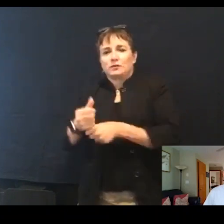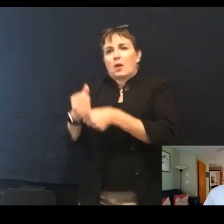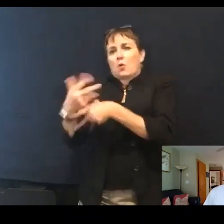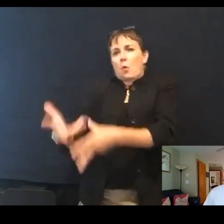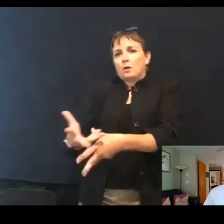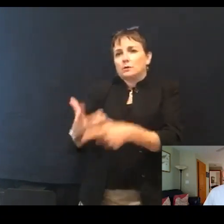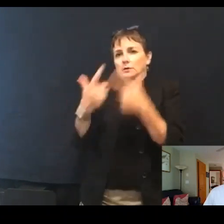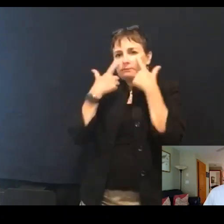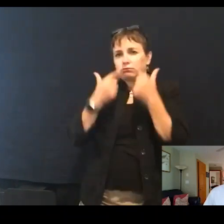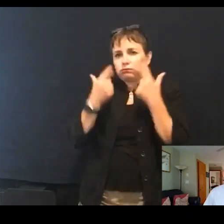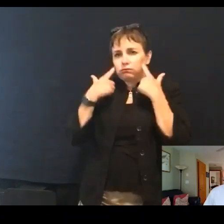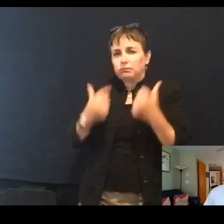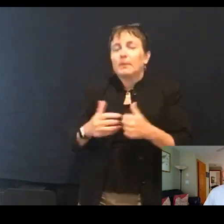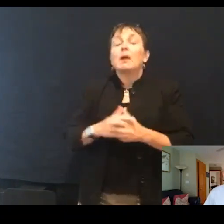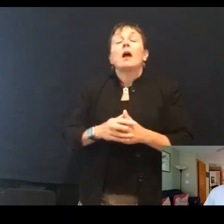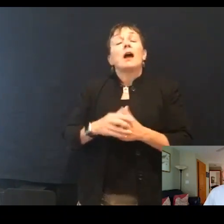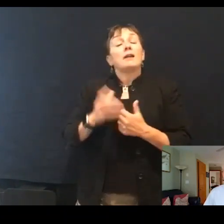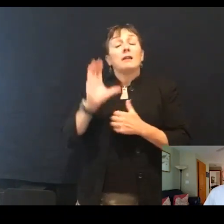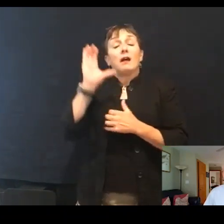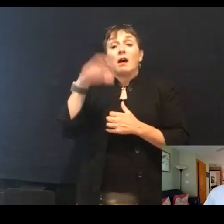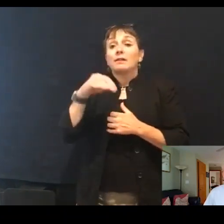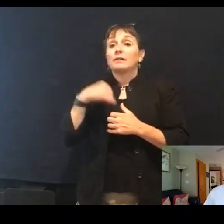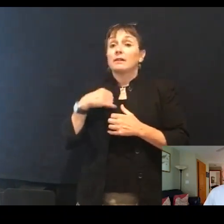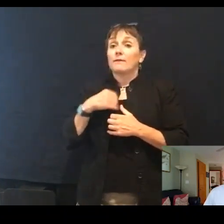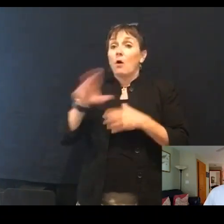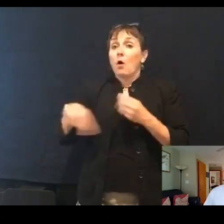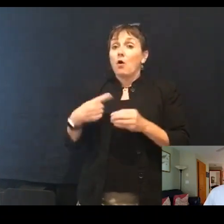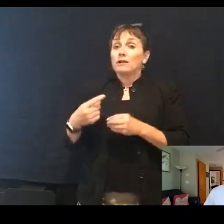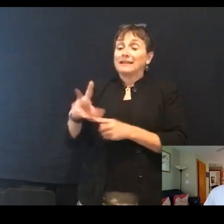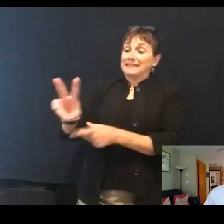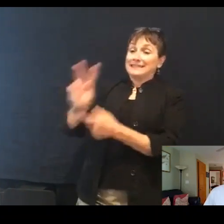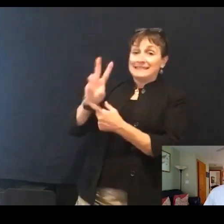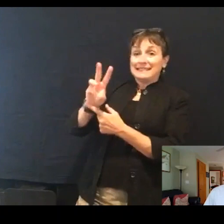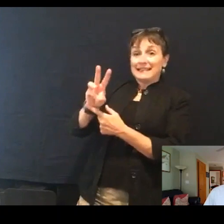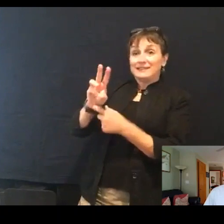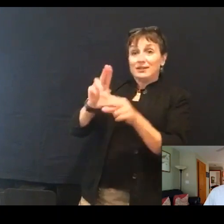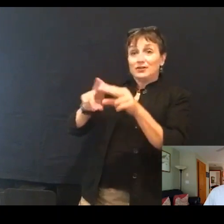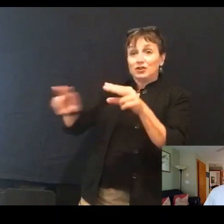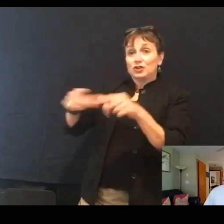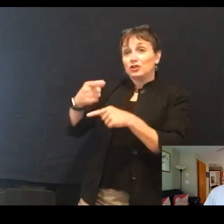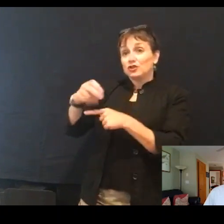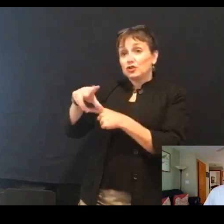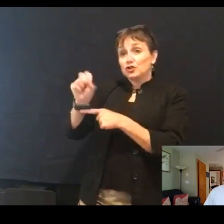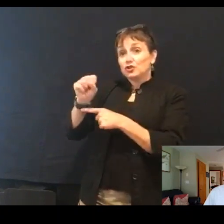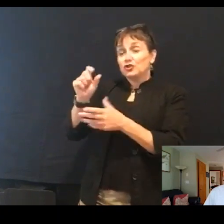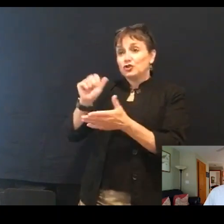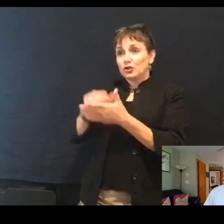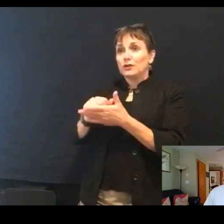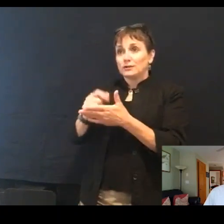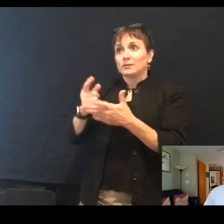And surprisingly, just six genes account for over 50% of the people who were tested.